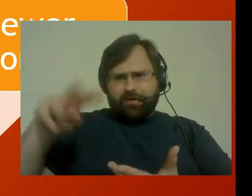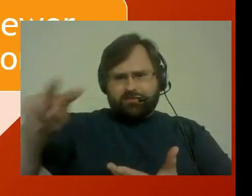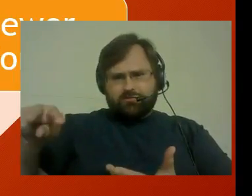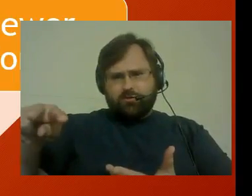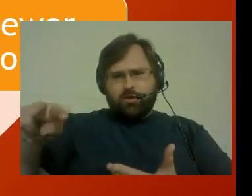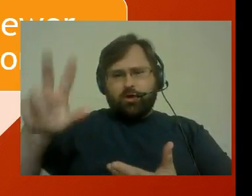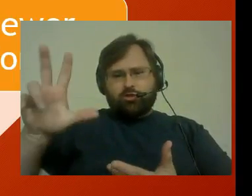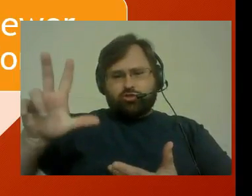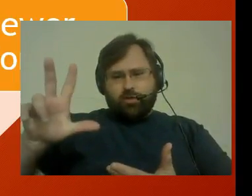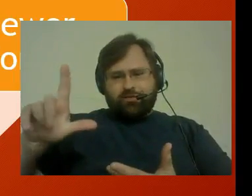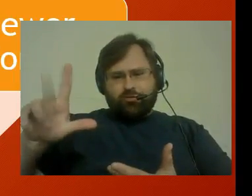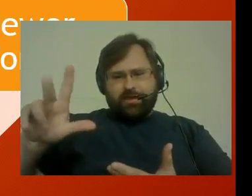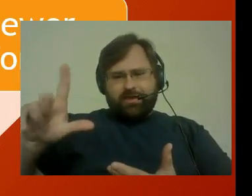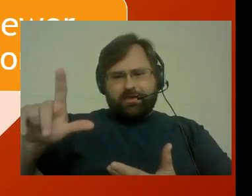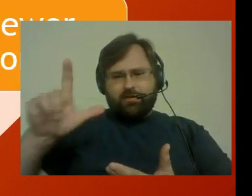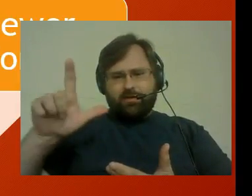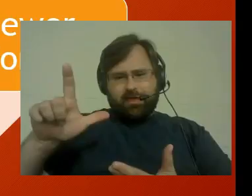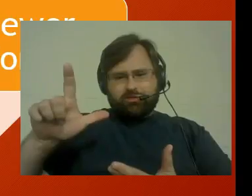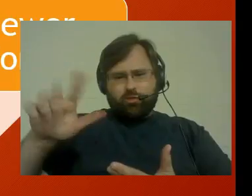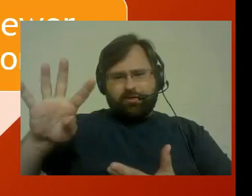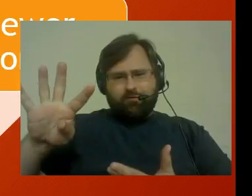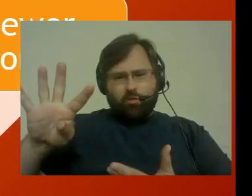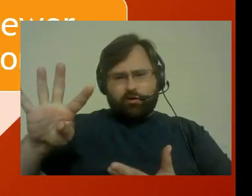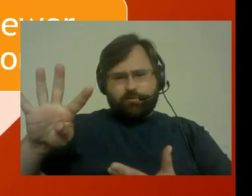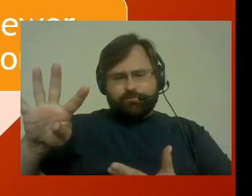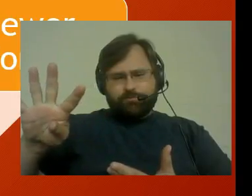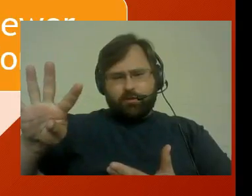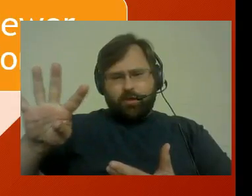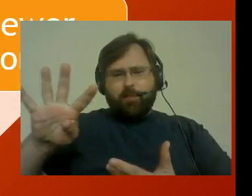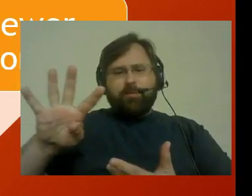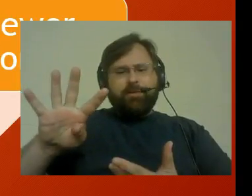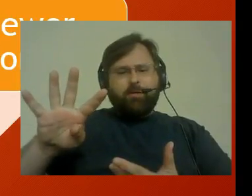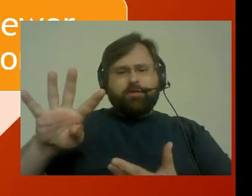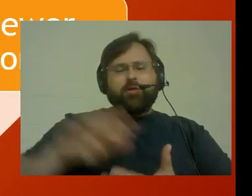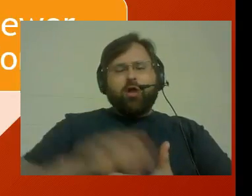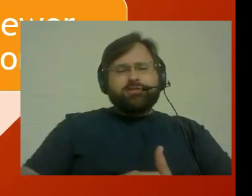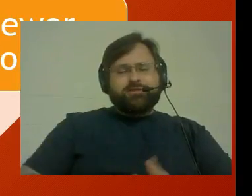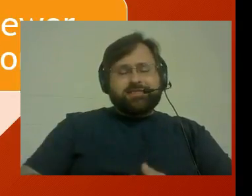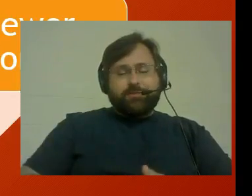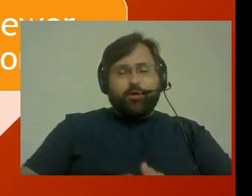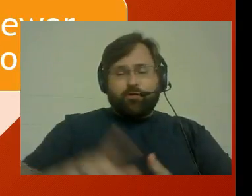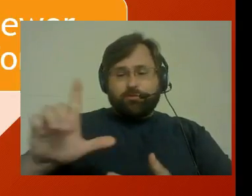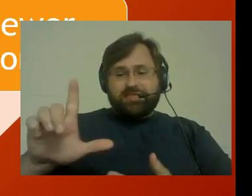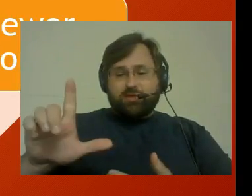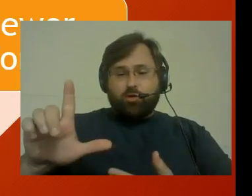actually 23 and 24 but be aware that you'll also see some newer forms that don't